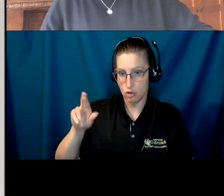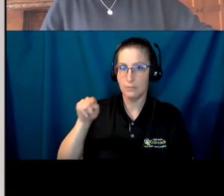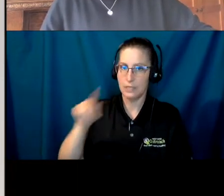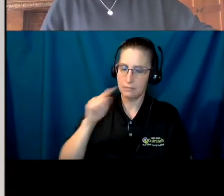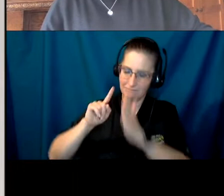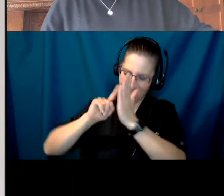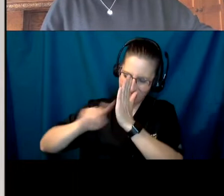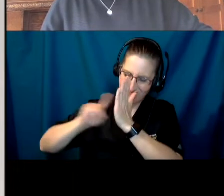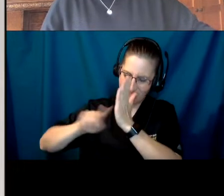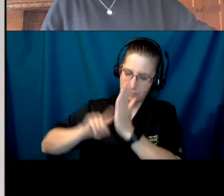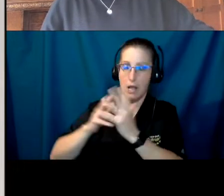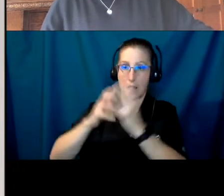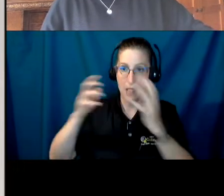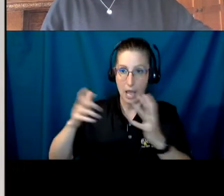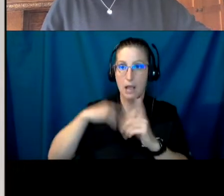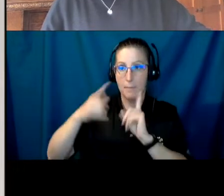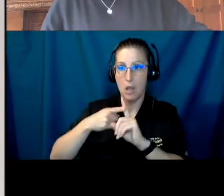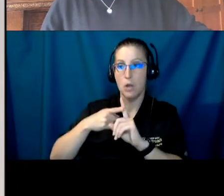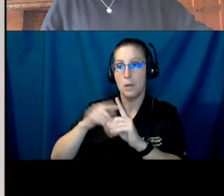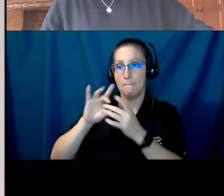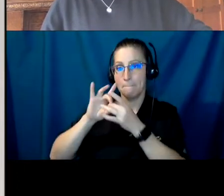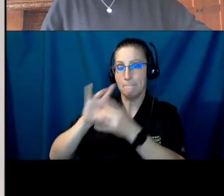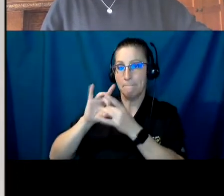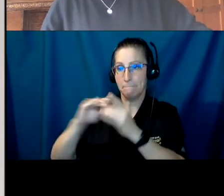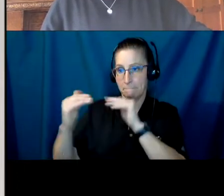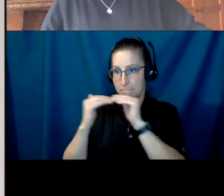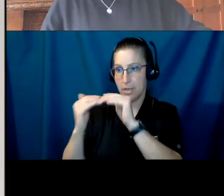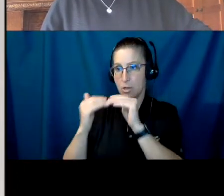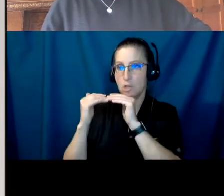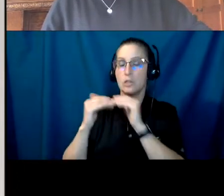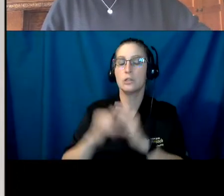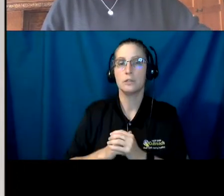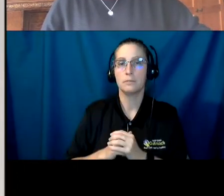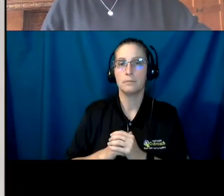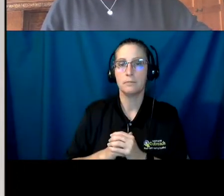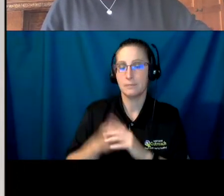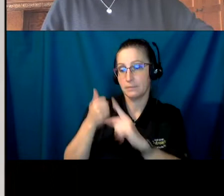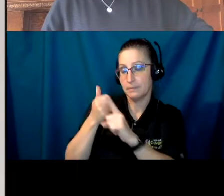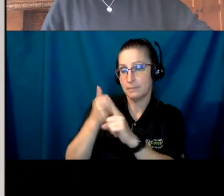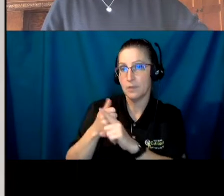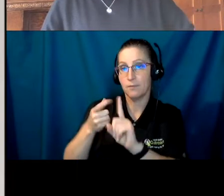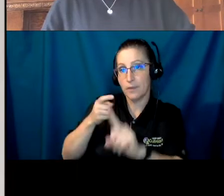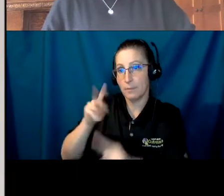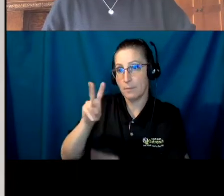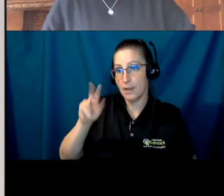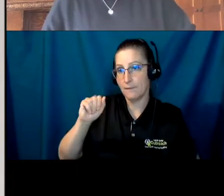support needs and peer relationships. He's at the Vanderbilt University. But I, I actually